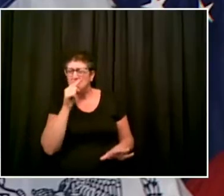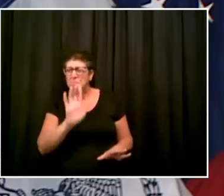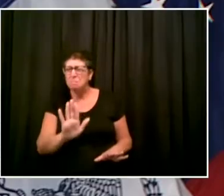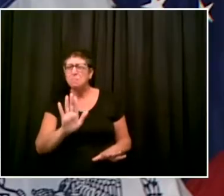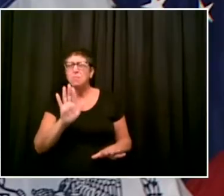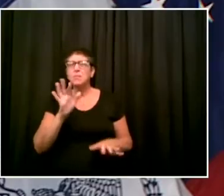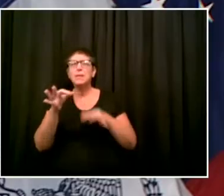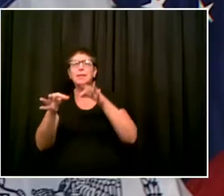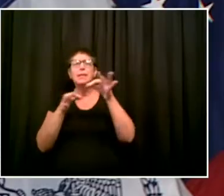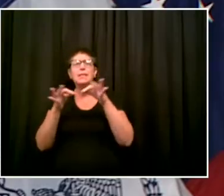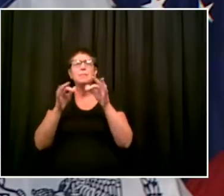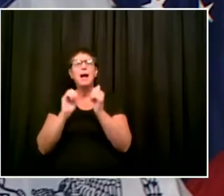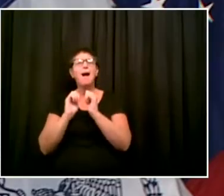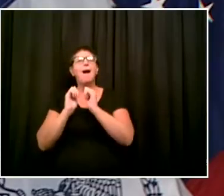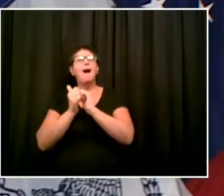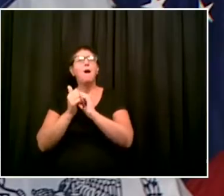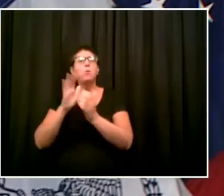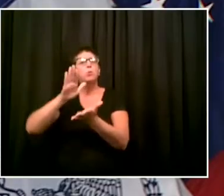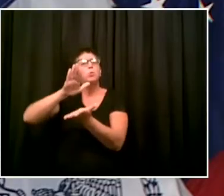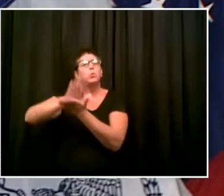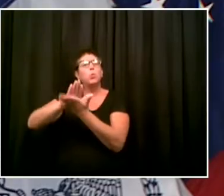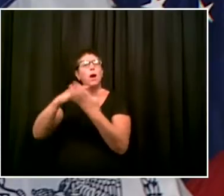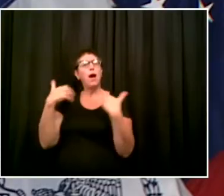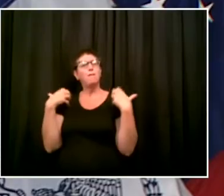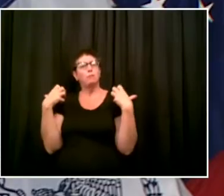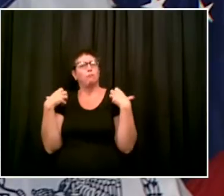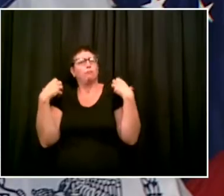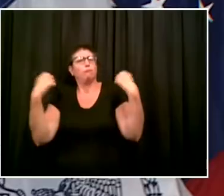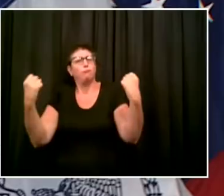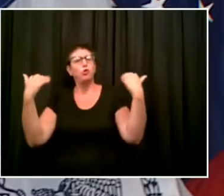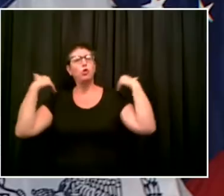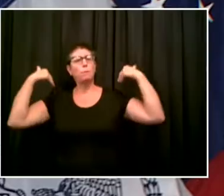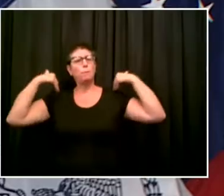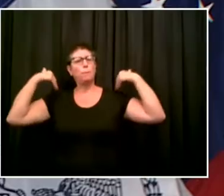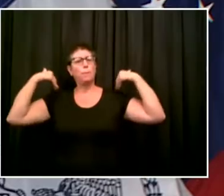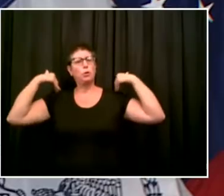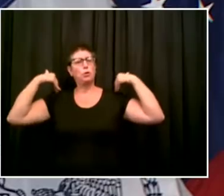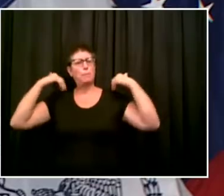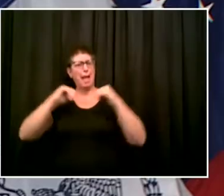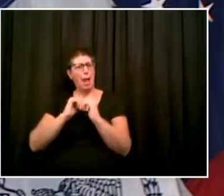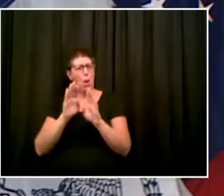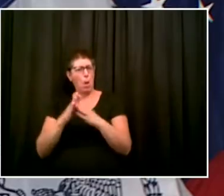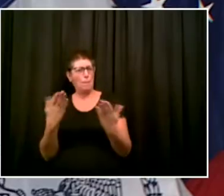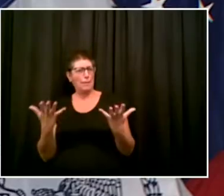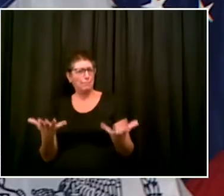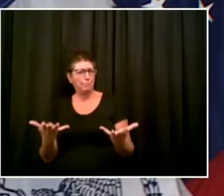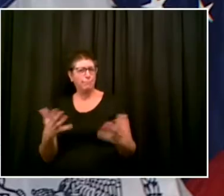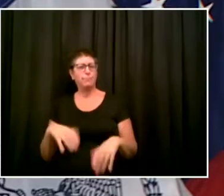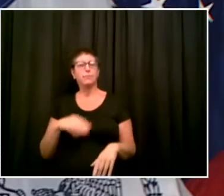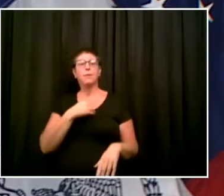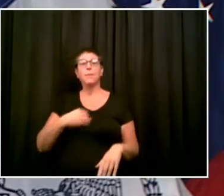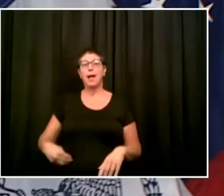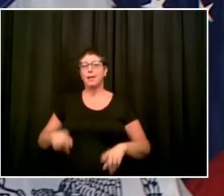CAN YOU DISCUSS